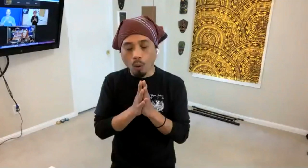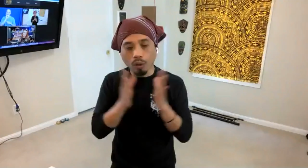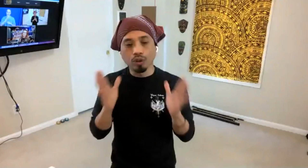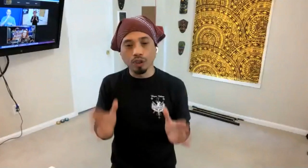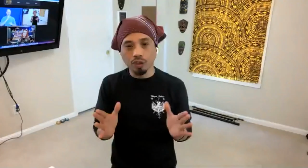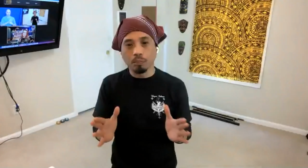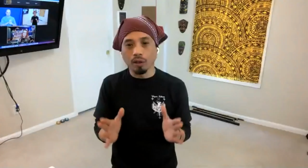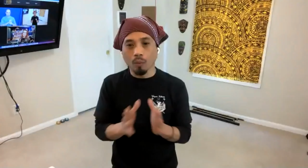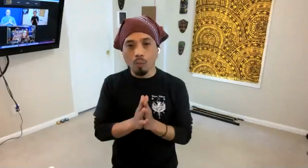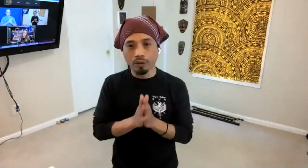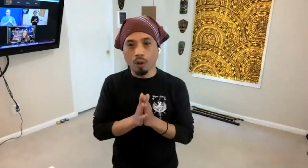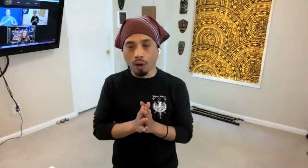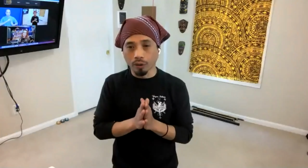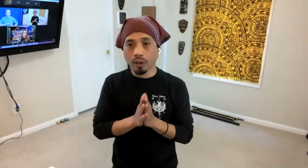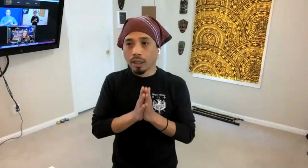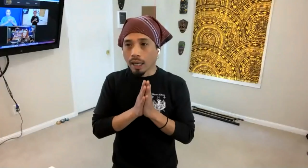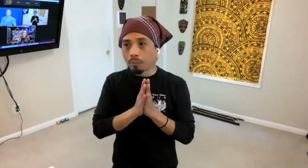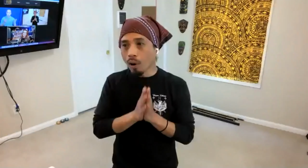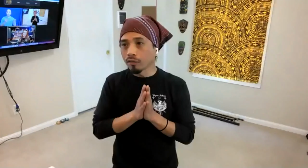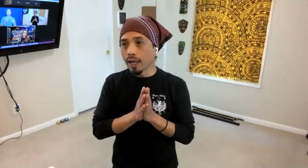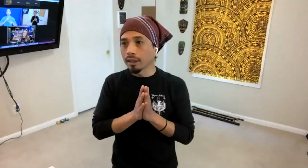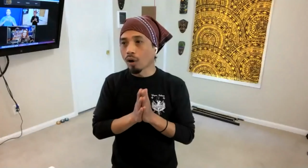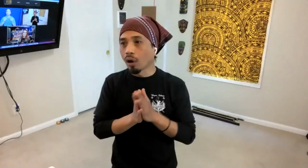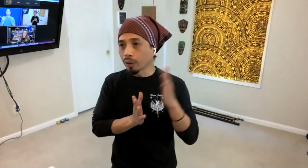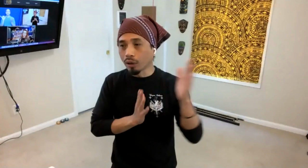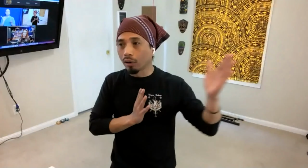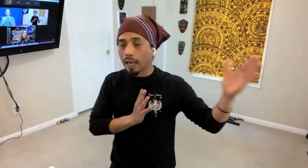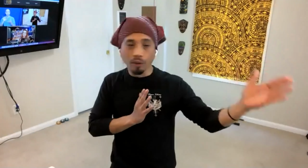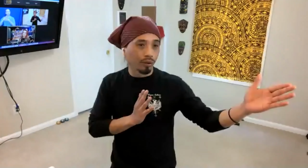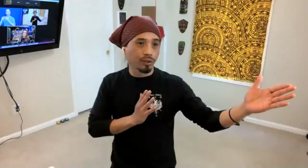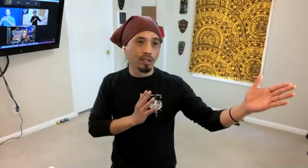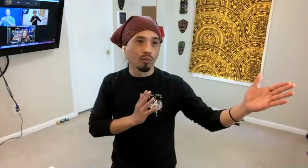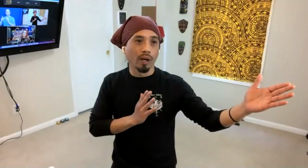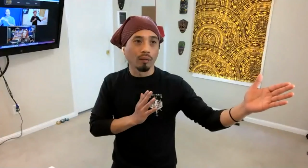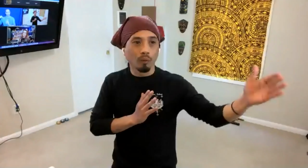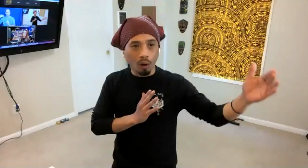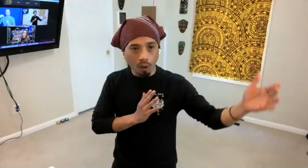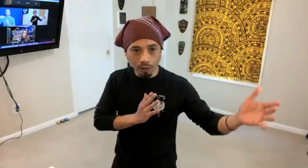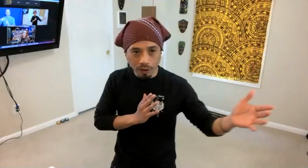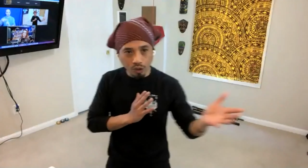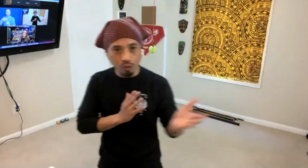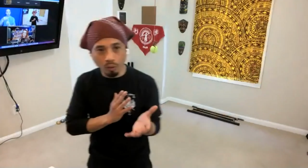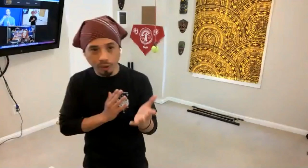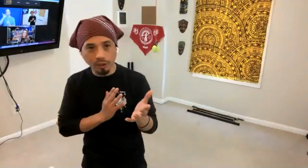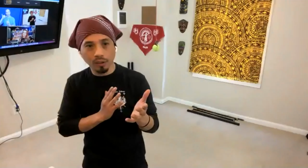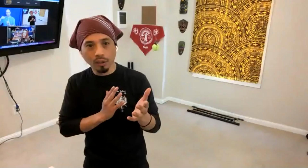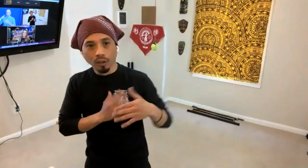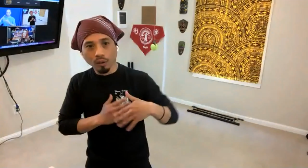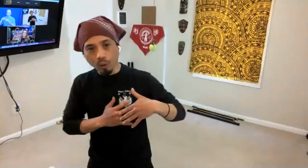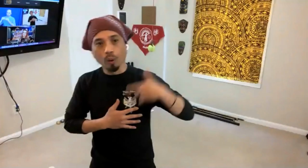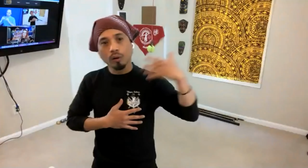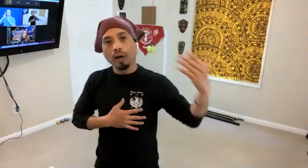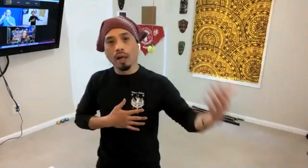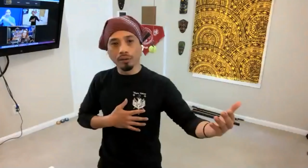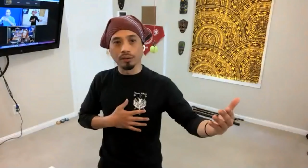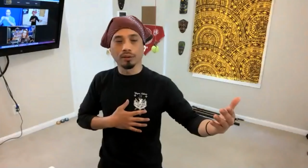THE MYTH AND ORAL TRADITION PART THAT WE WANT TO HONOR AND PART OF THAT IS HONORING OUR ELDERS AS WELL.